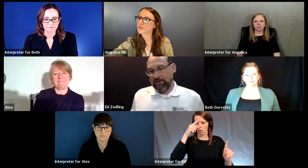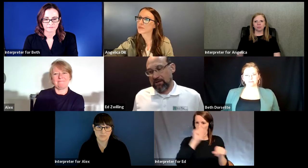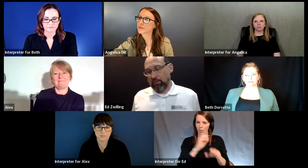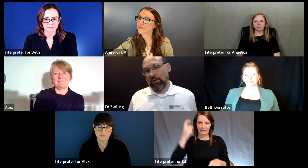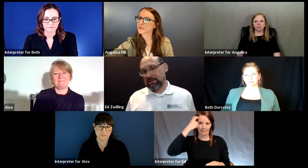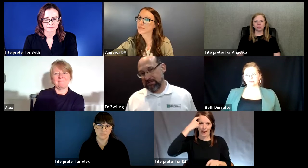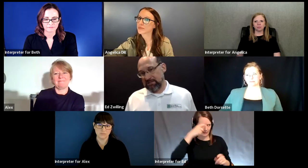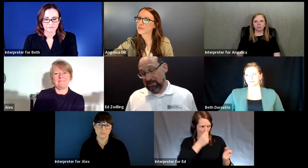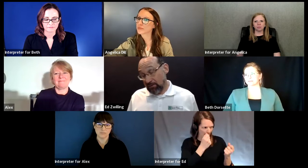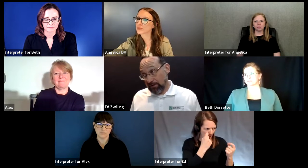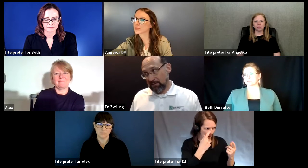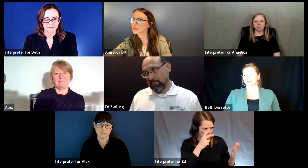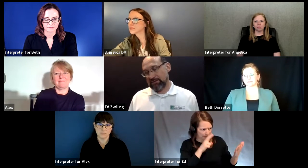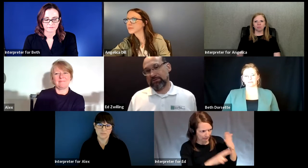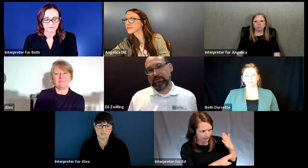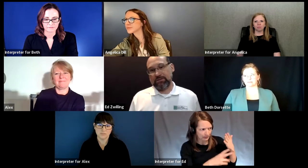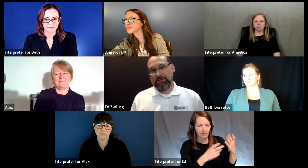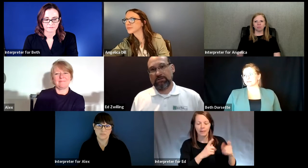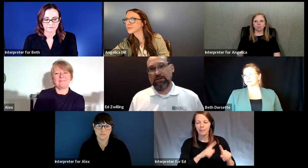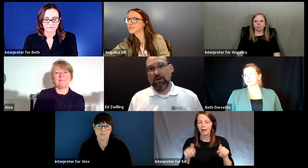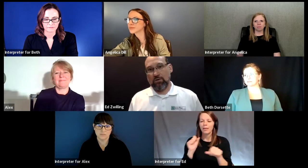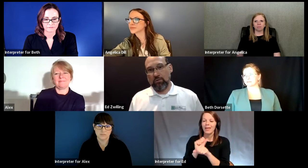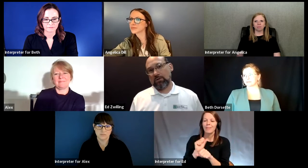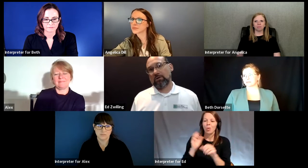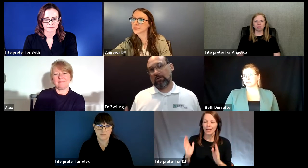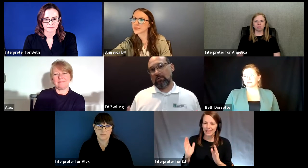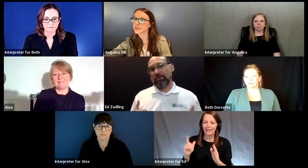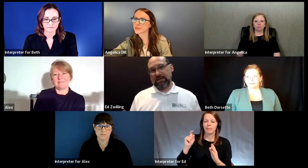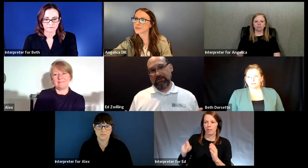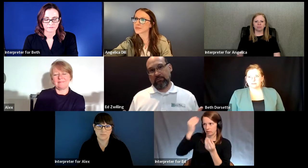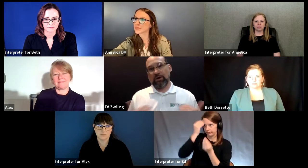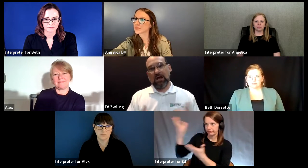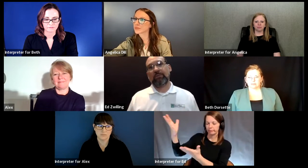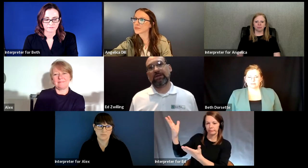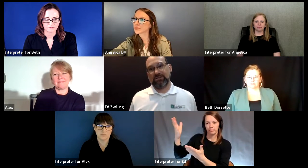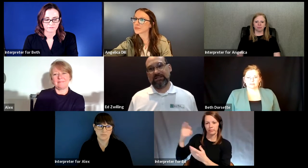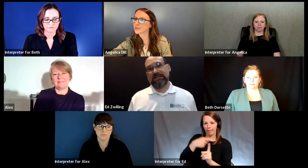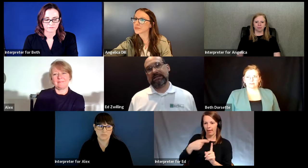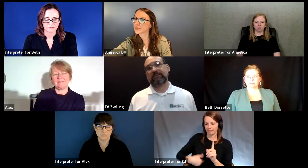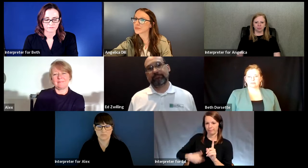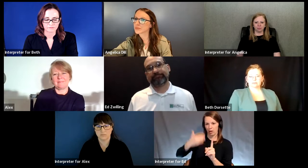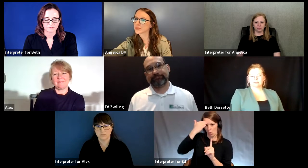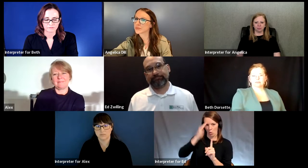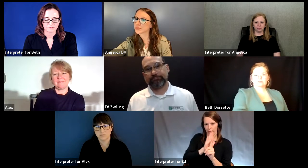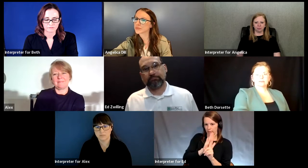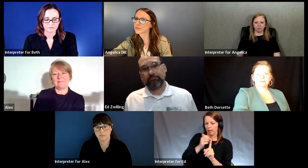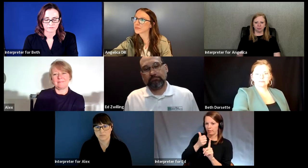And I think the employee is generally in the best position to know what they -- what accommodations they need.